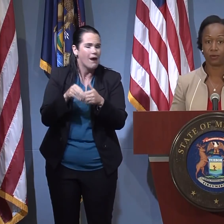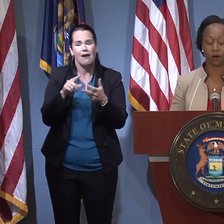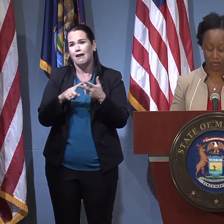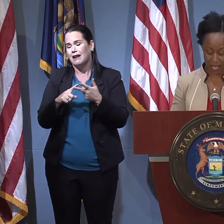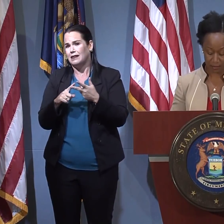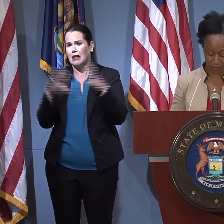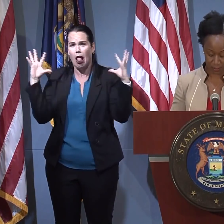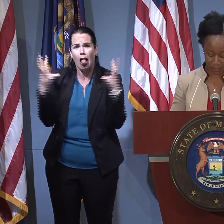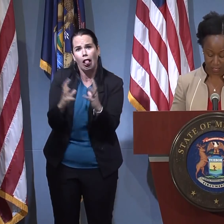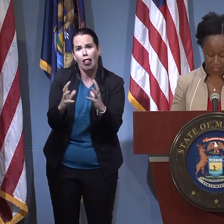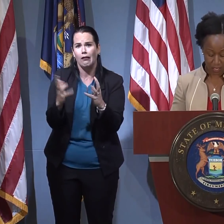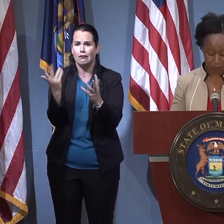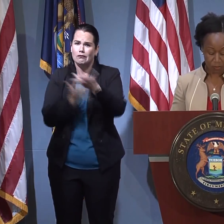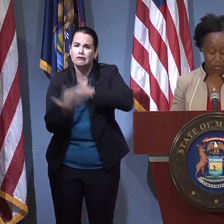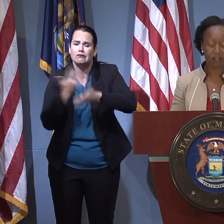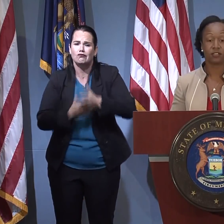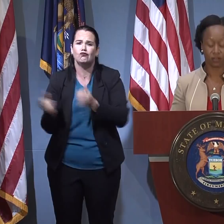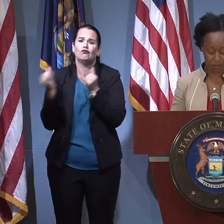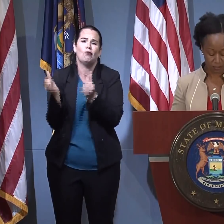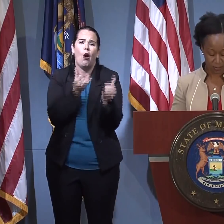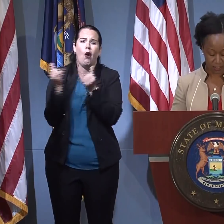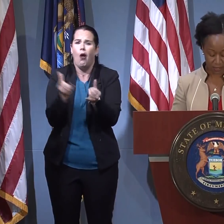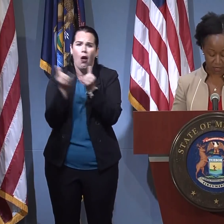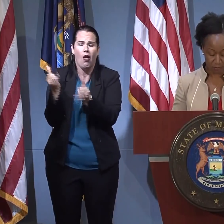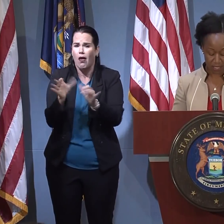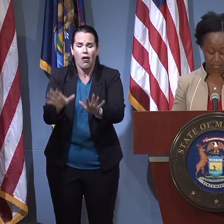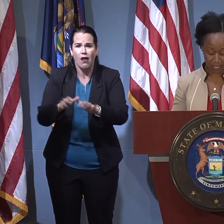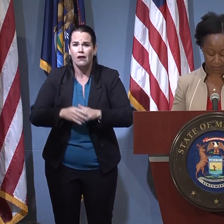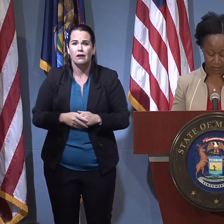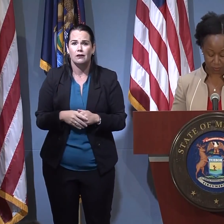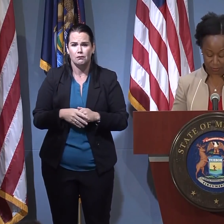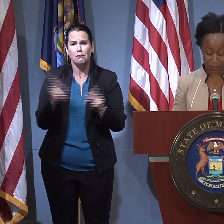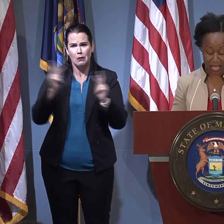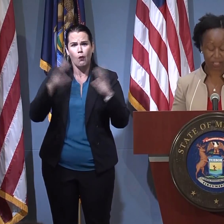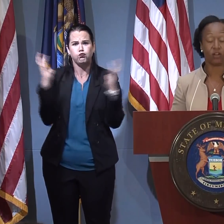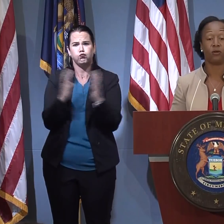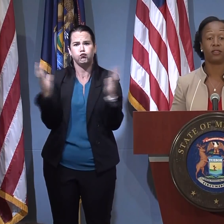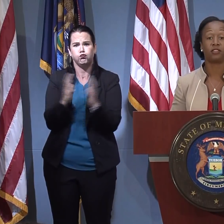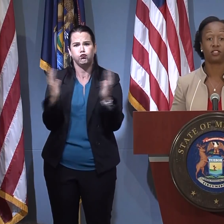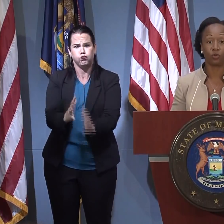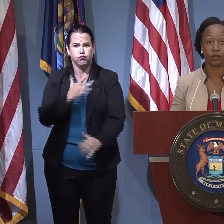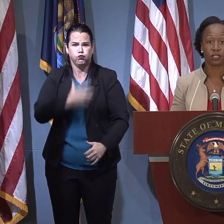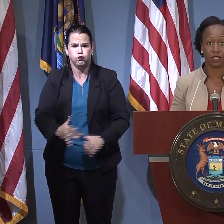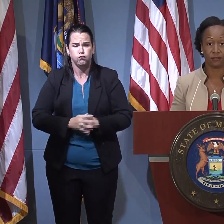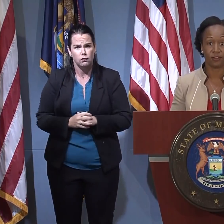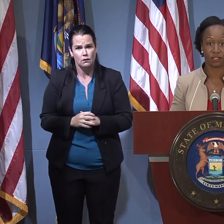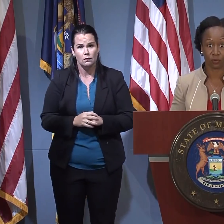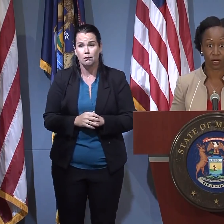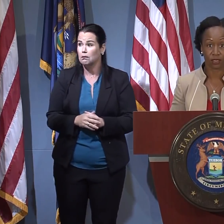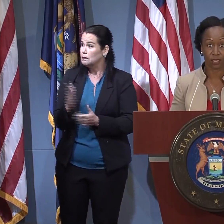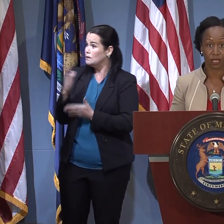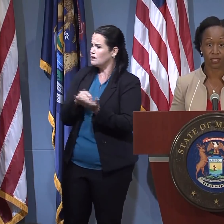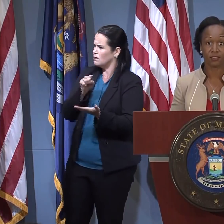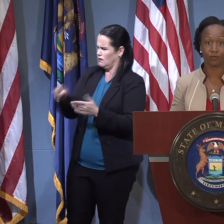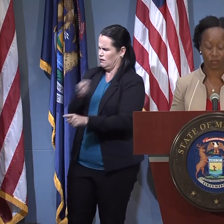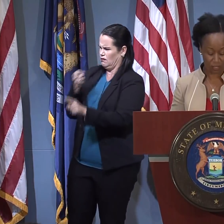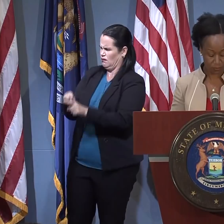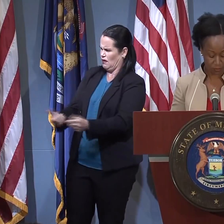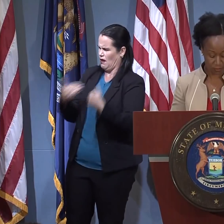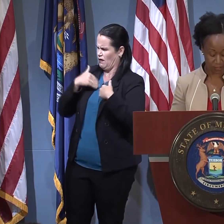LONG TERM CARE FACILITIES. WEDDINGS, FAMILY DINNERS, PARTY, PEOPLE ARE GATHERING AND WE ALSO KNOW, THAT THERE ARE MANY CASES